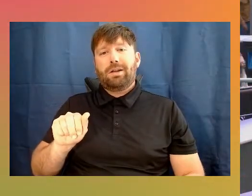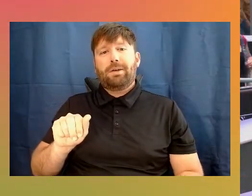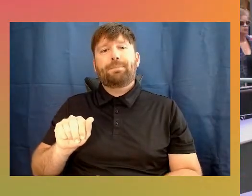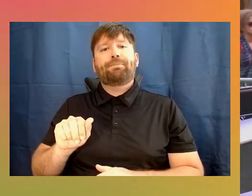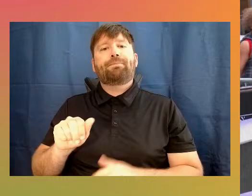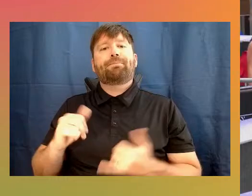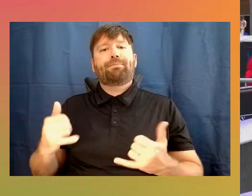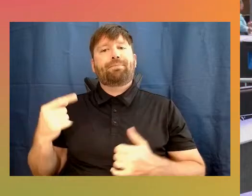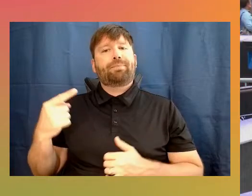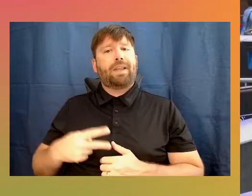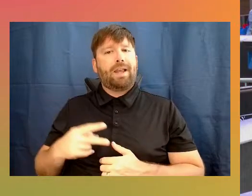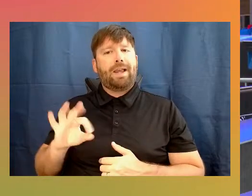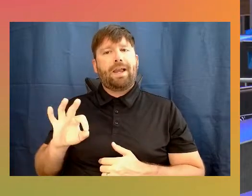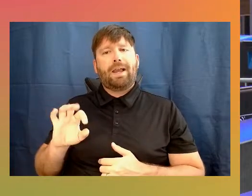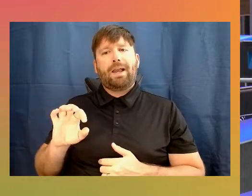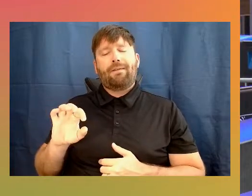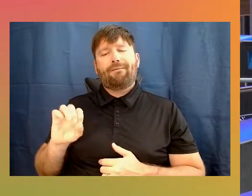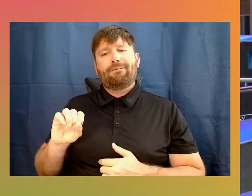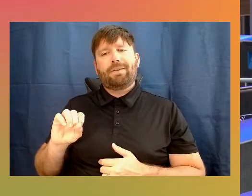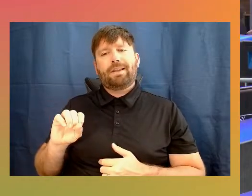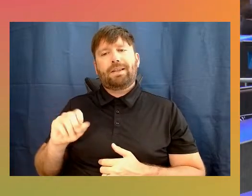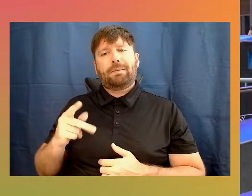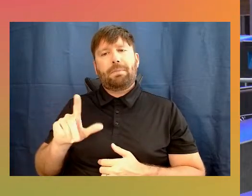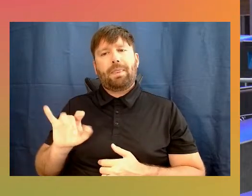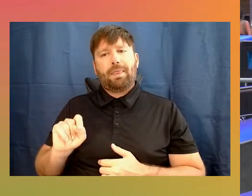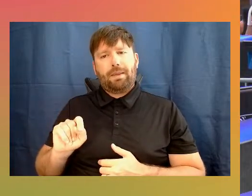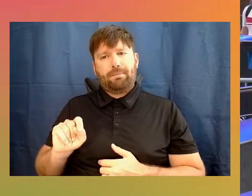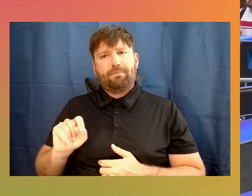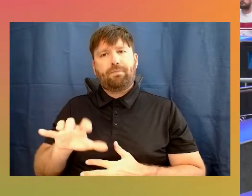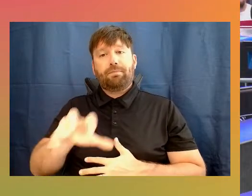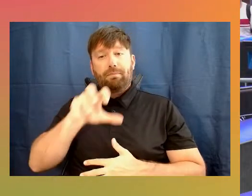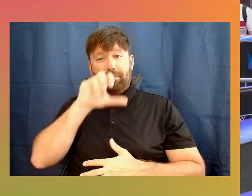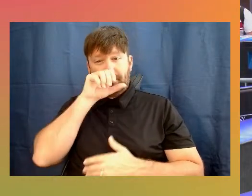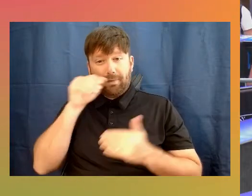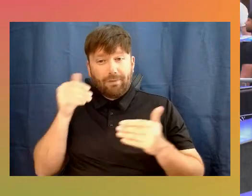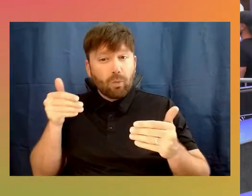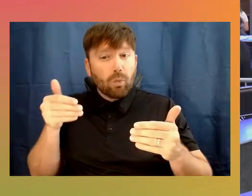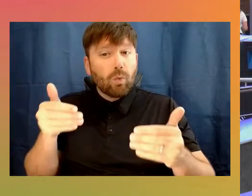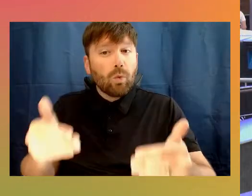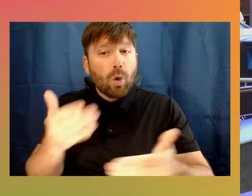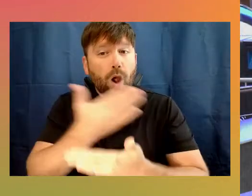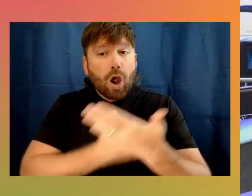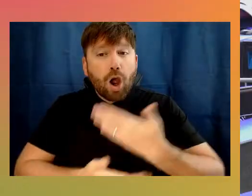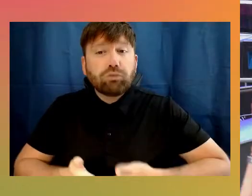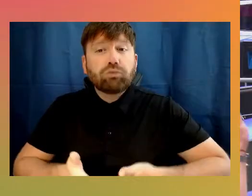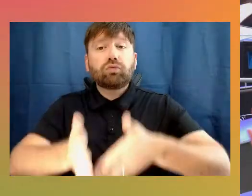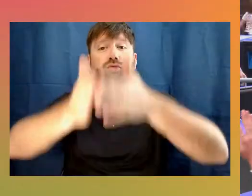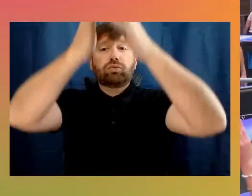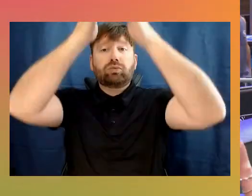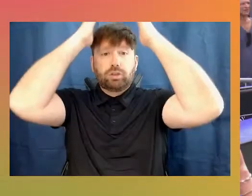SHIFT FORWARD AND REACH HIGH.